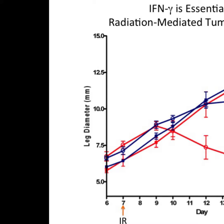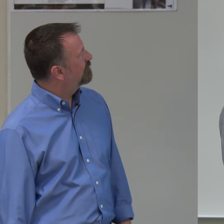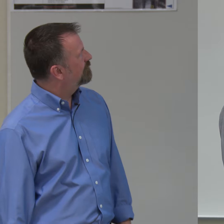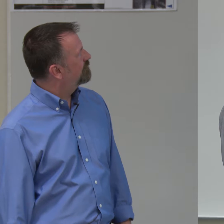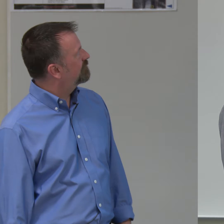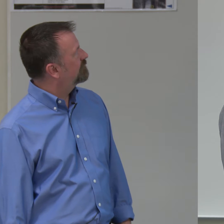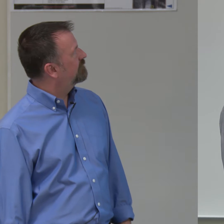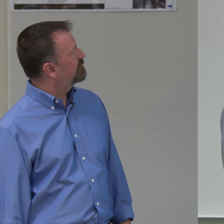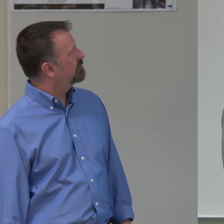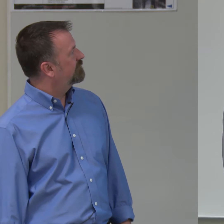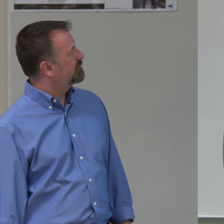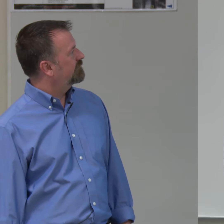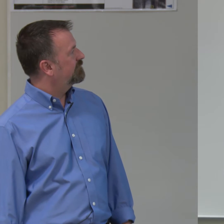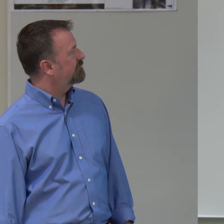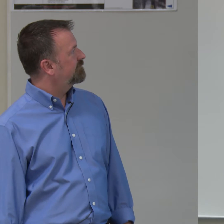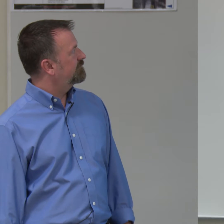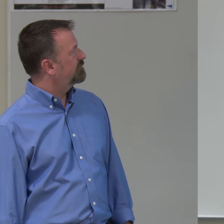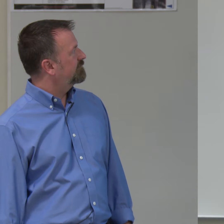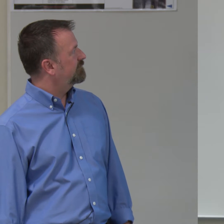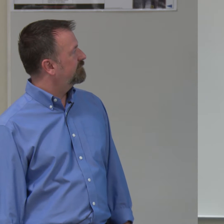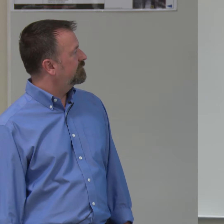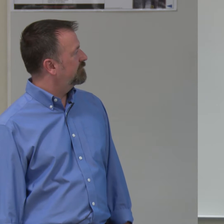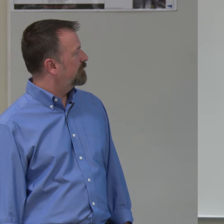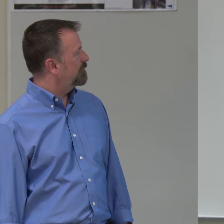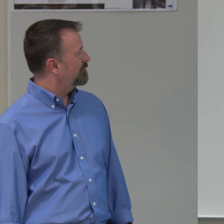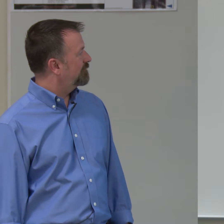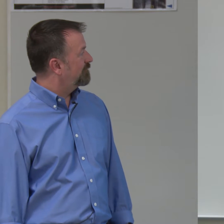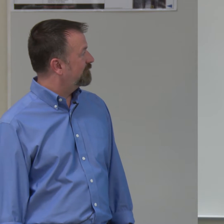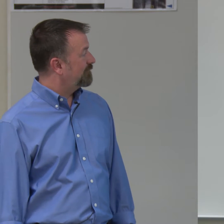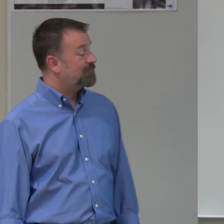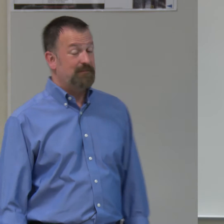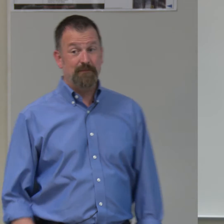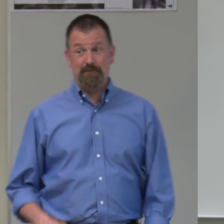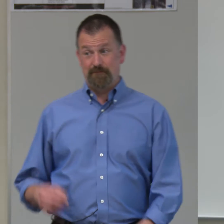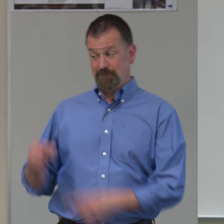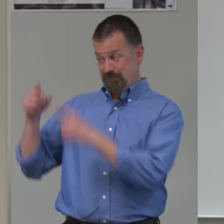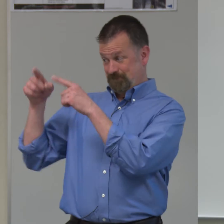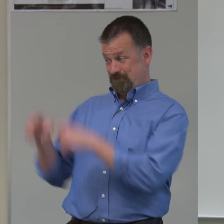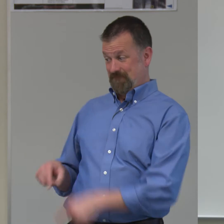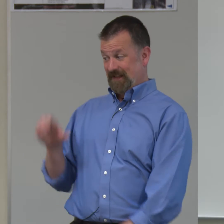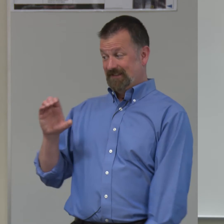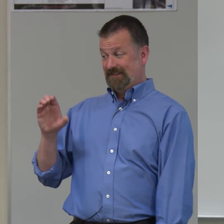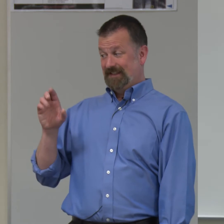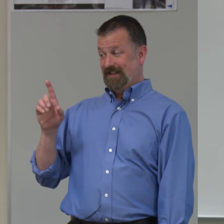They show you that an important part of what those CD8 cells are doing